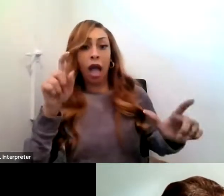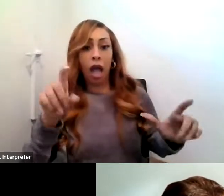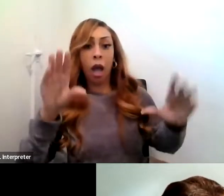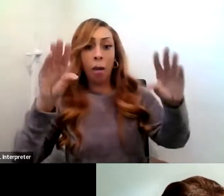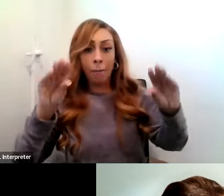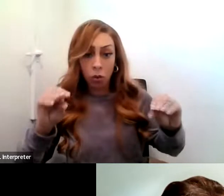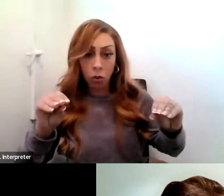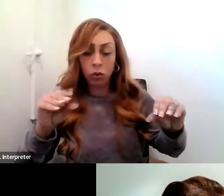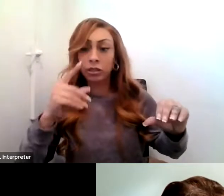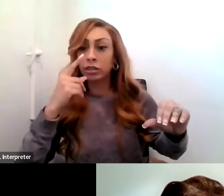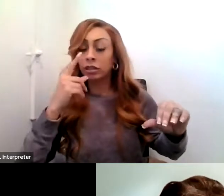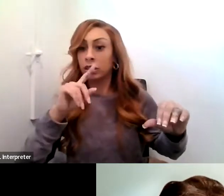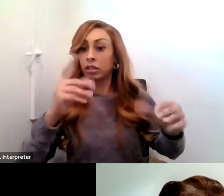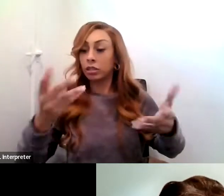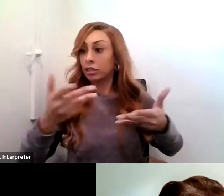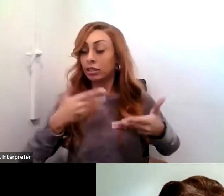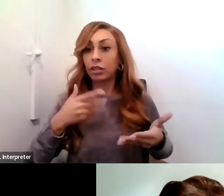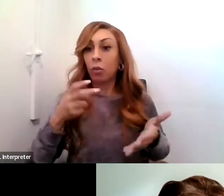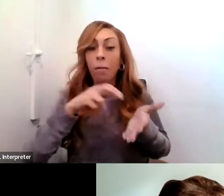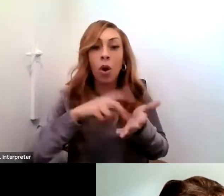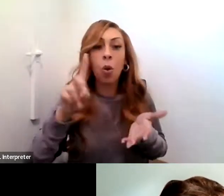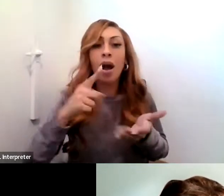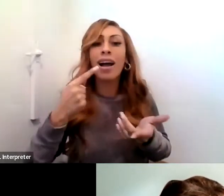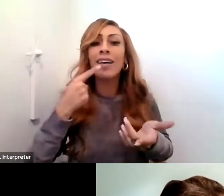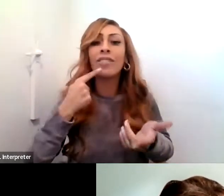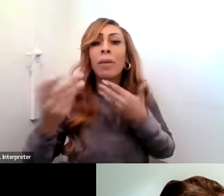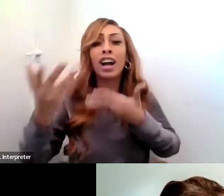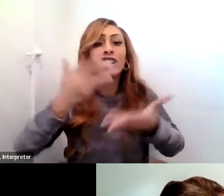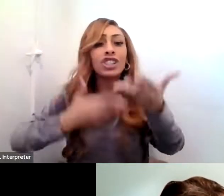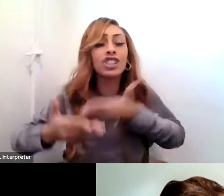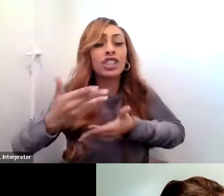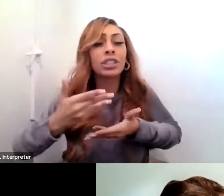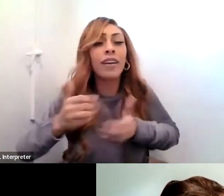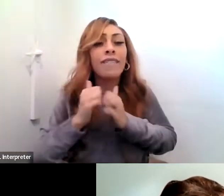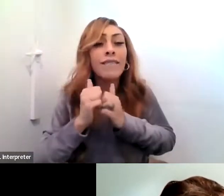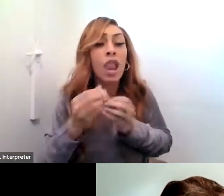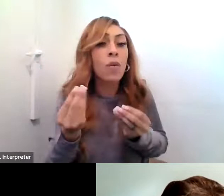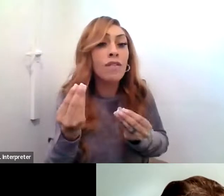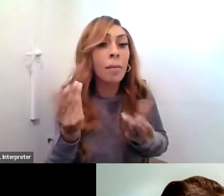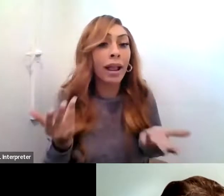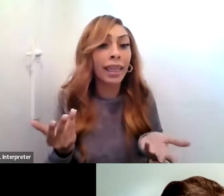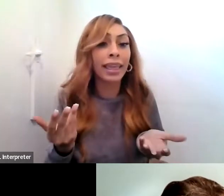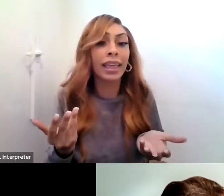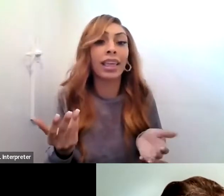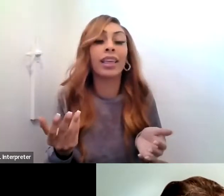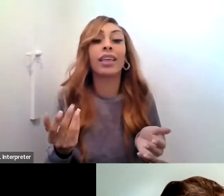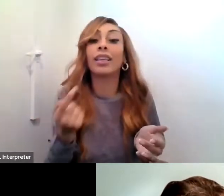what you're getting when you book, and I think often again these sort of issues